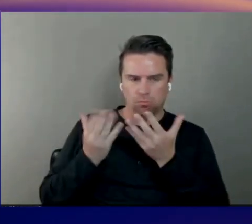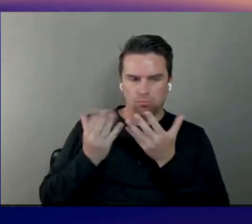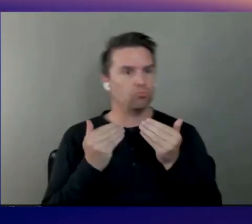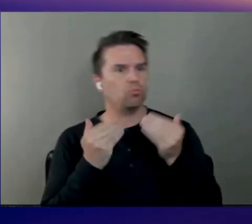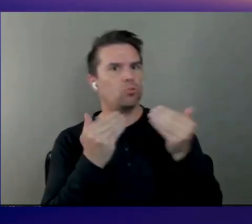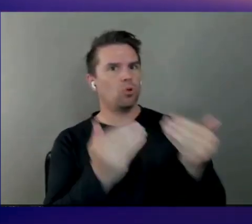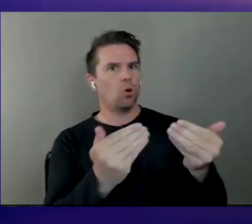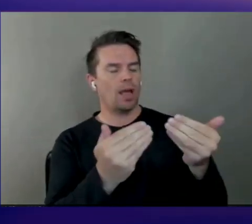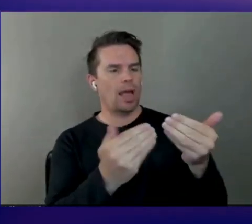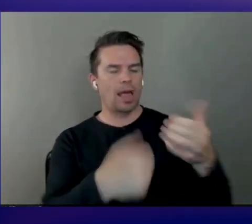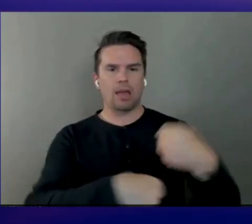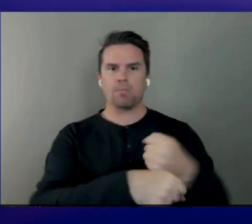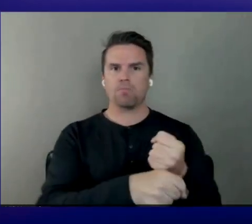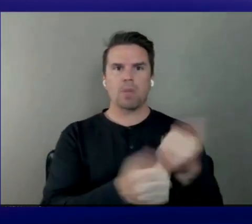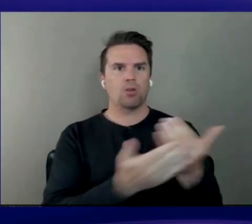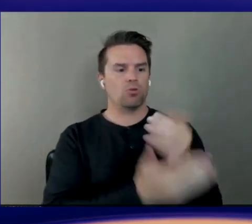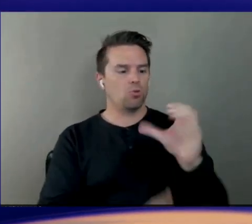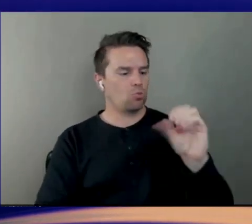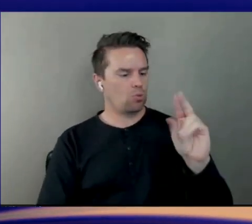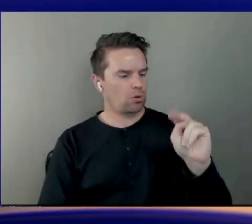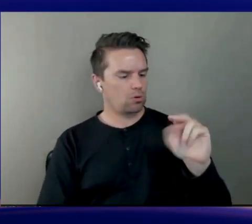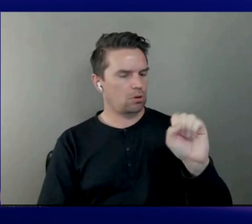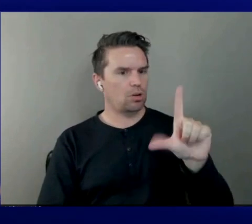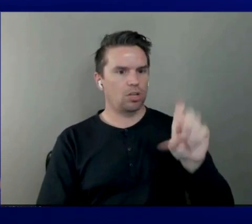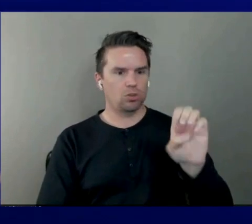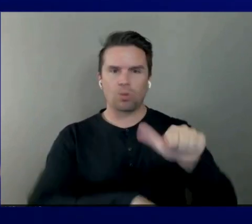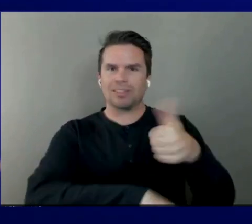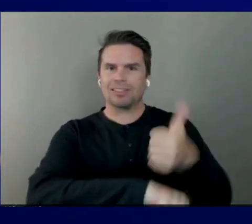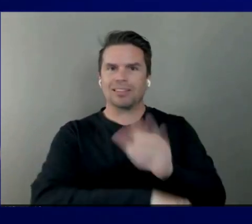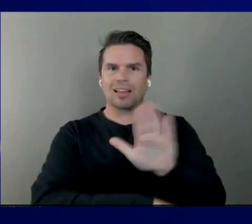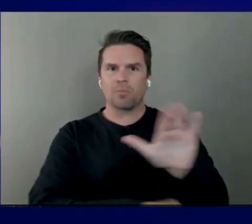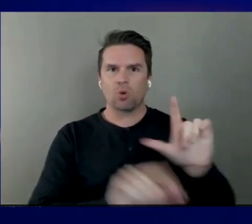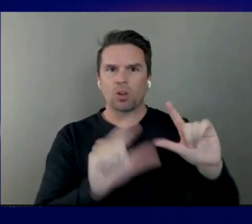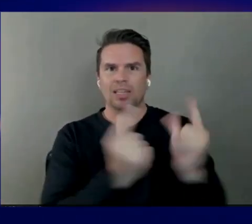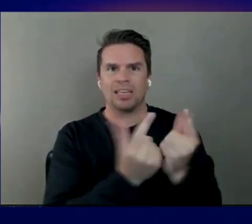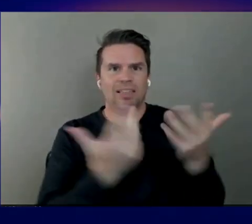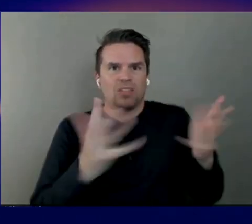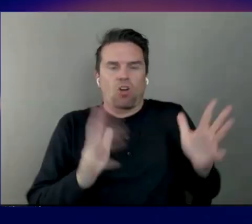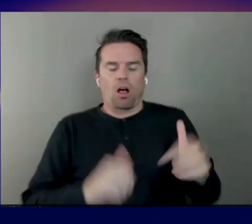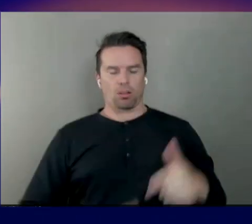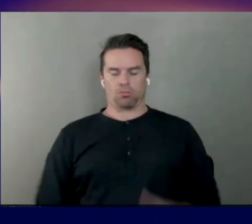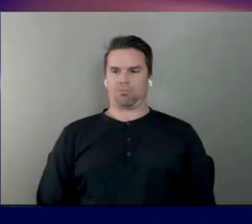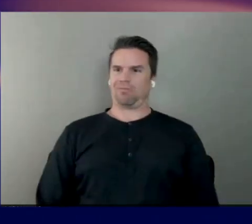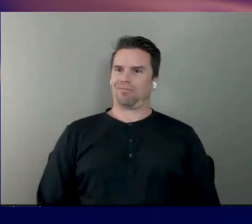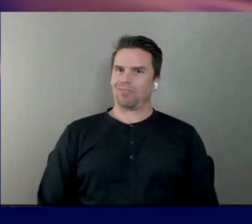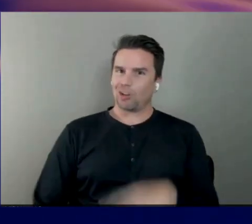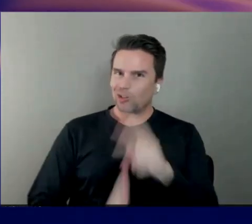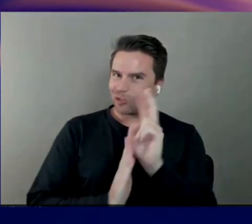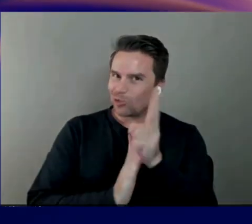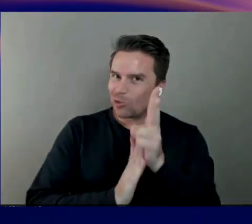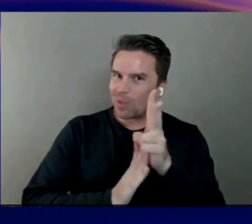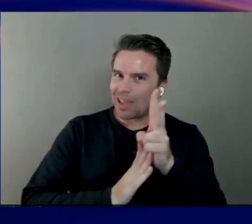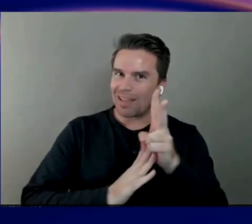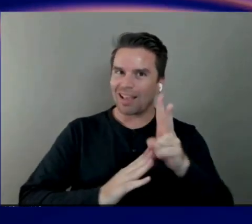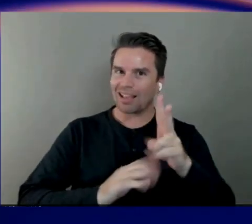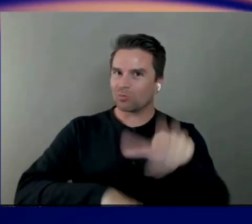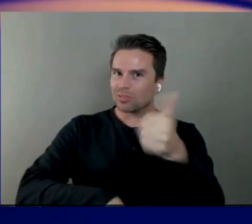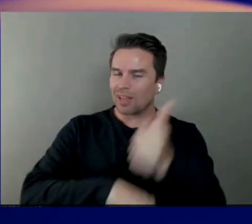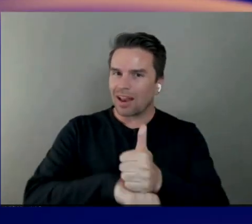and set up a league. That's all. And it was just, it took me two minutes to set up that whole league and shared that link to the user group leader. And they shared it